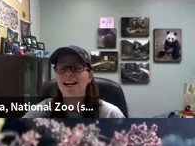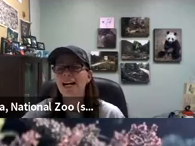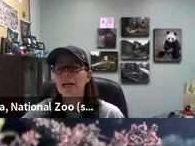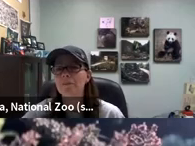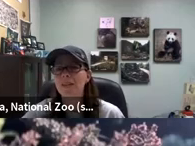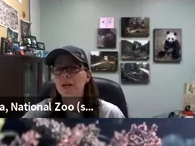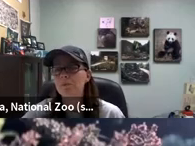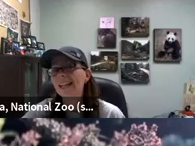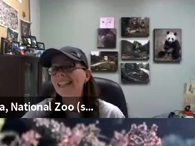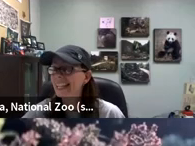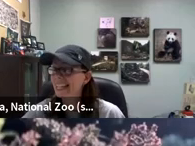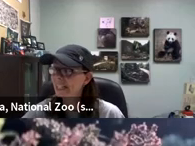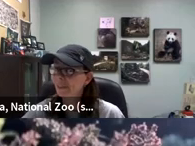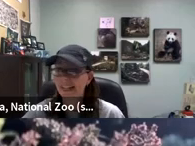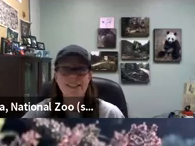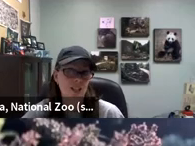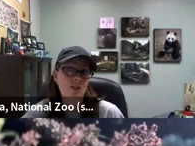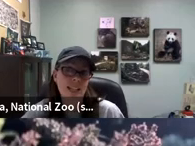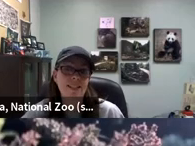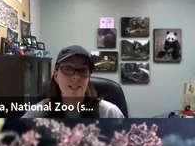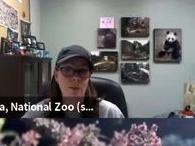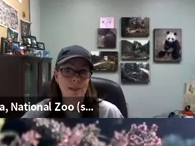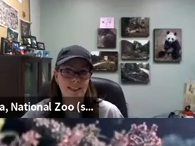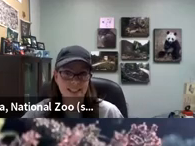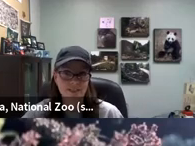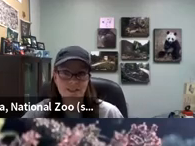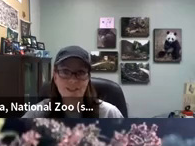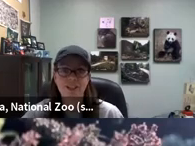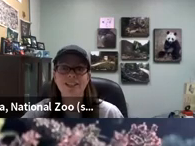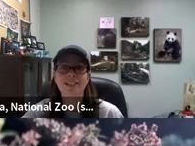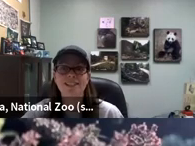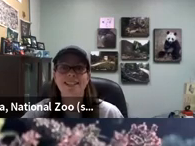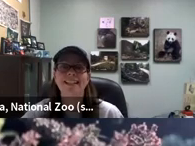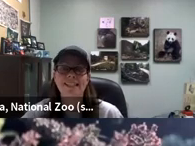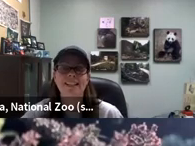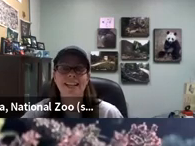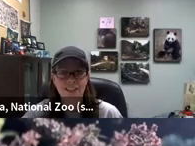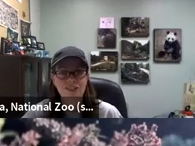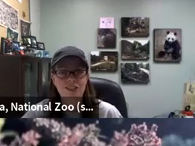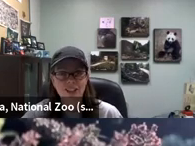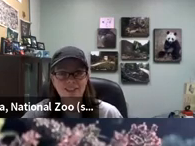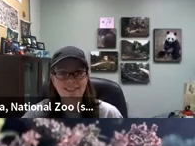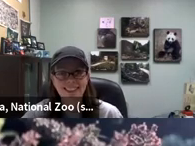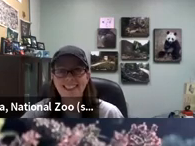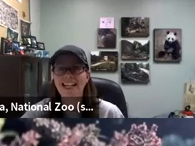my least... I can tell you easily what my least favorite garden is- and that's